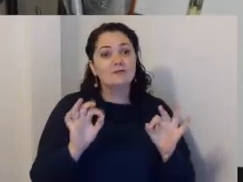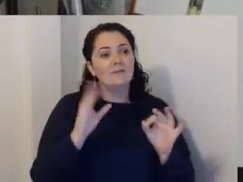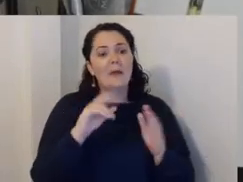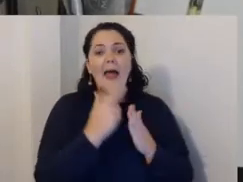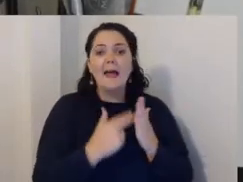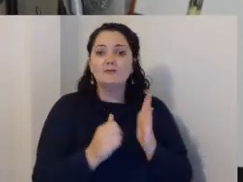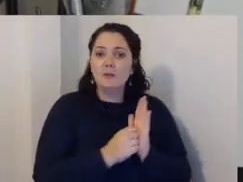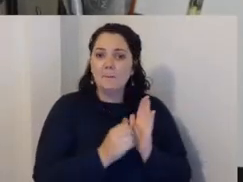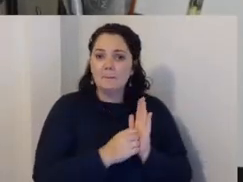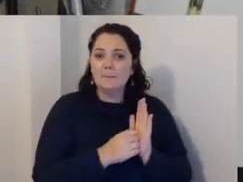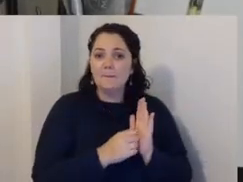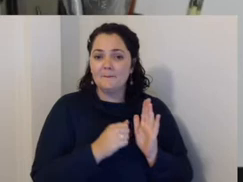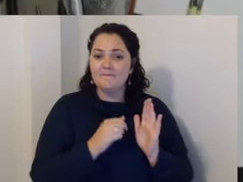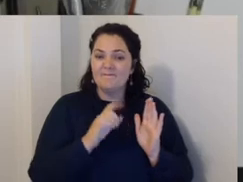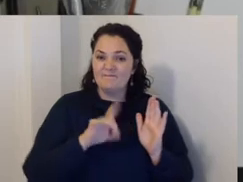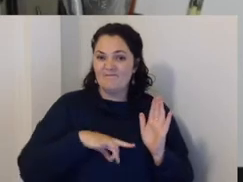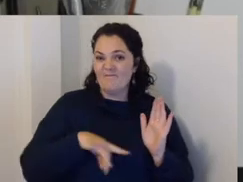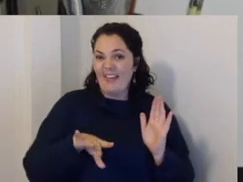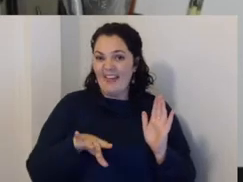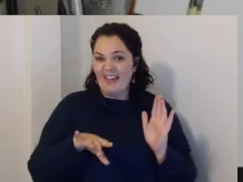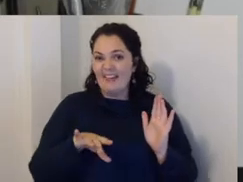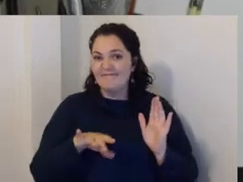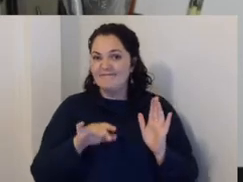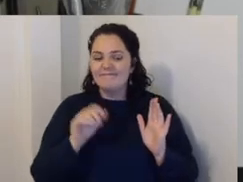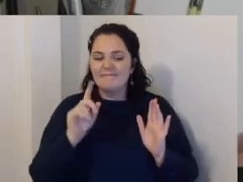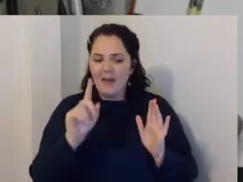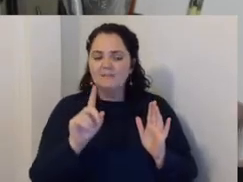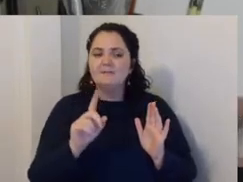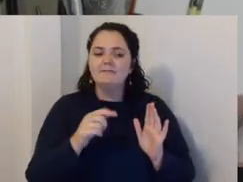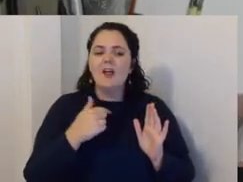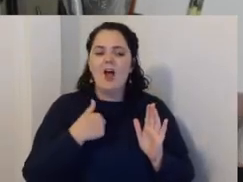um you'll pay for it because it is sold as a specialty but I prefer to work this way because